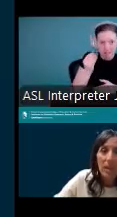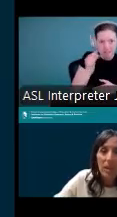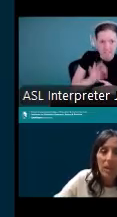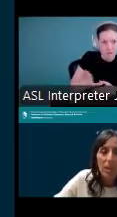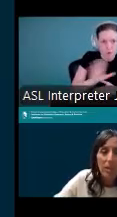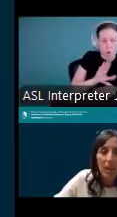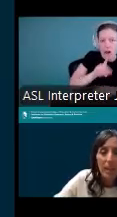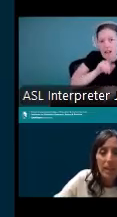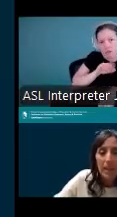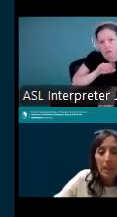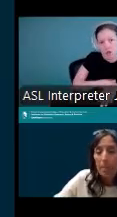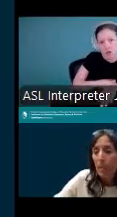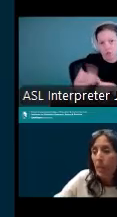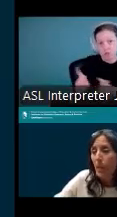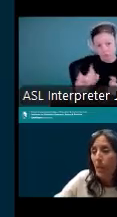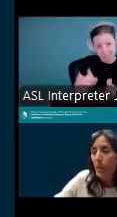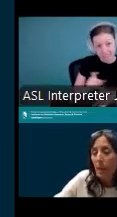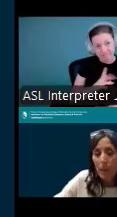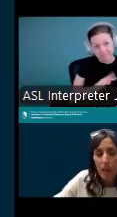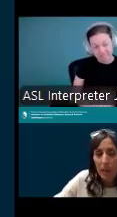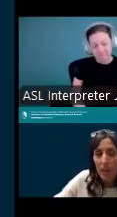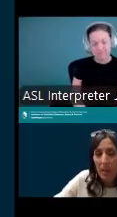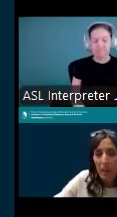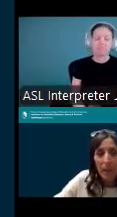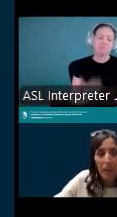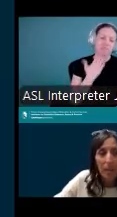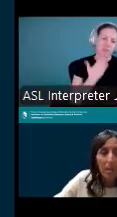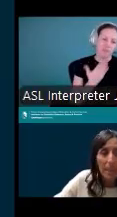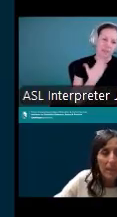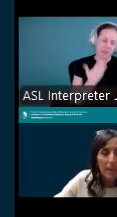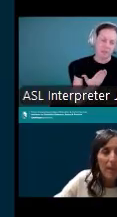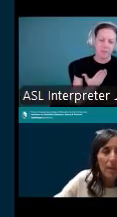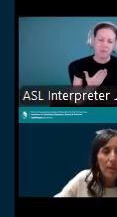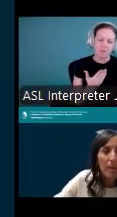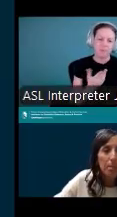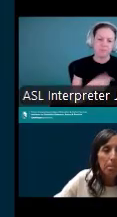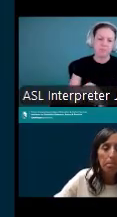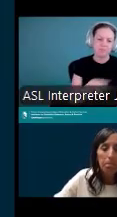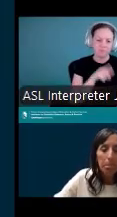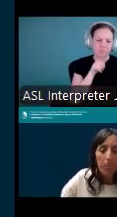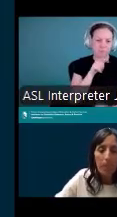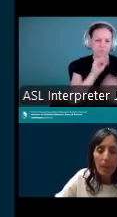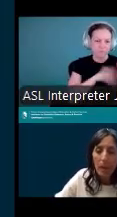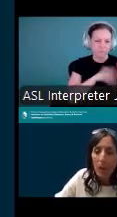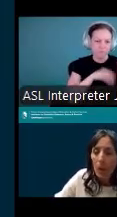your surveys. So, thank you to everybody who completes those.